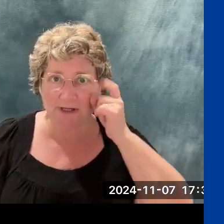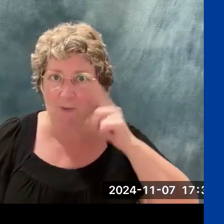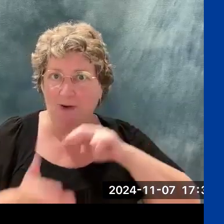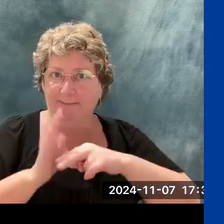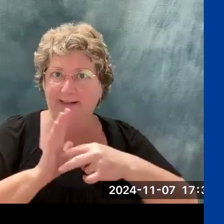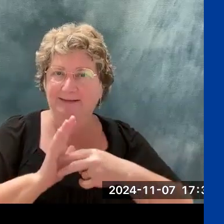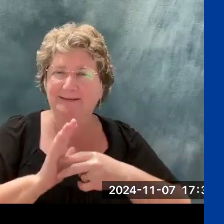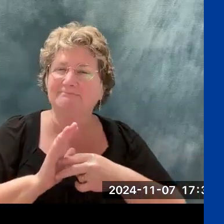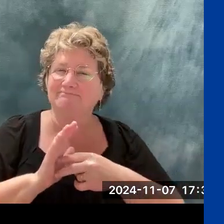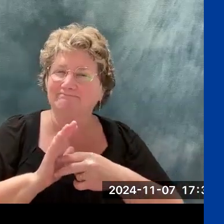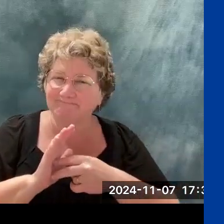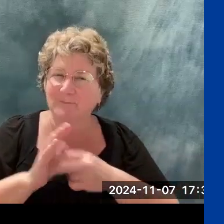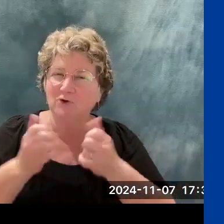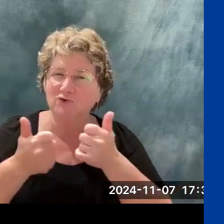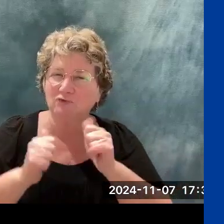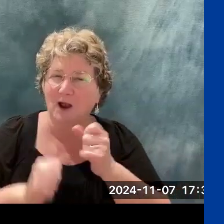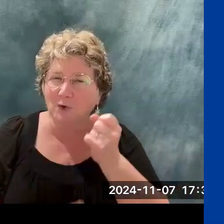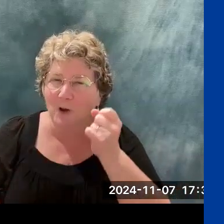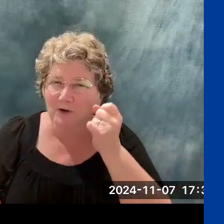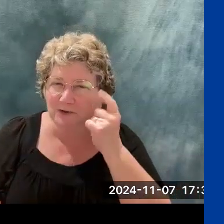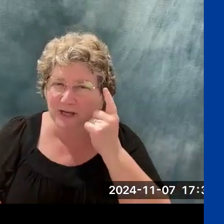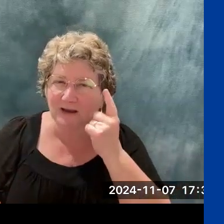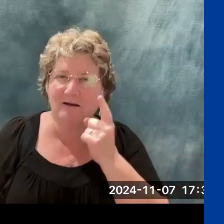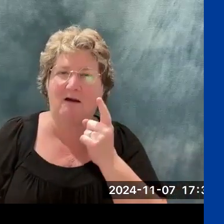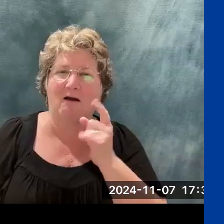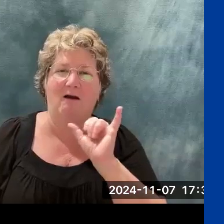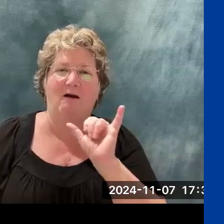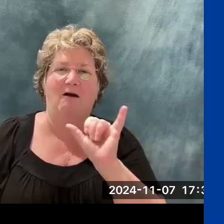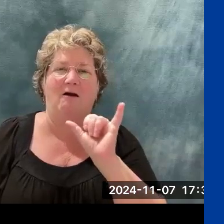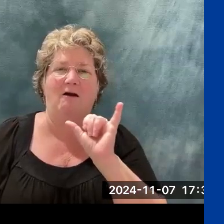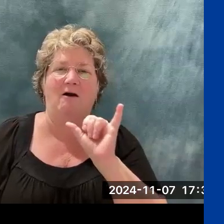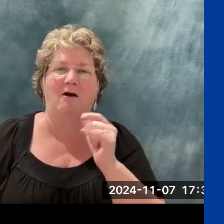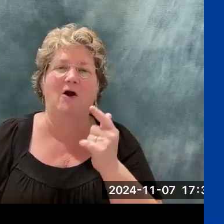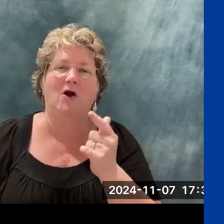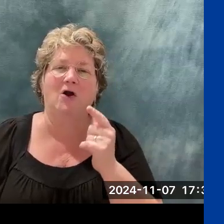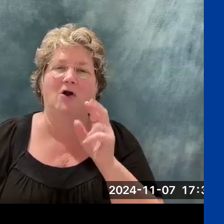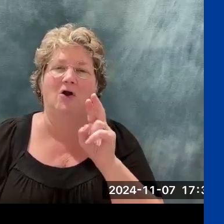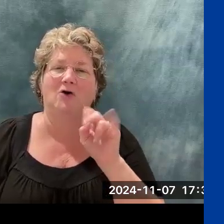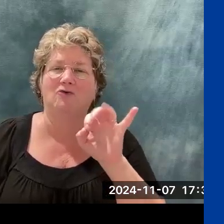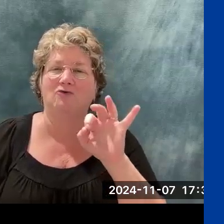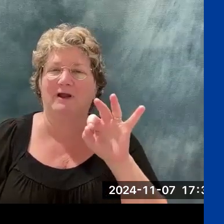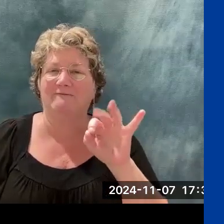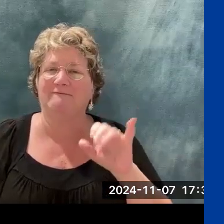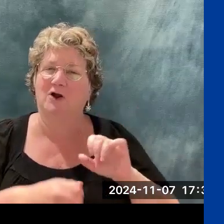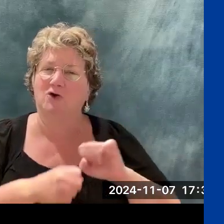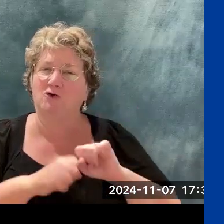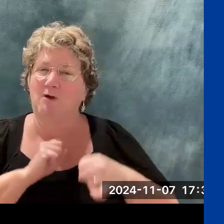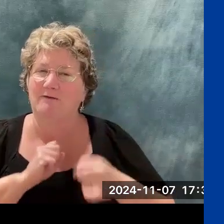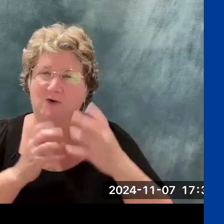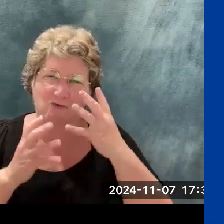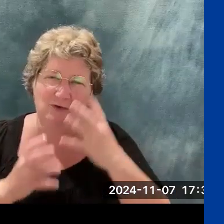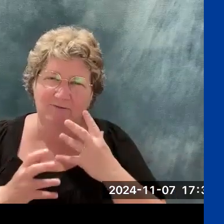So really understanding that grief might look very different. And so if you notice that behavioral change,